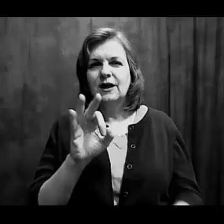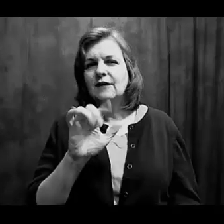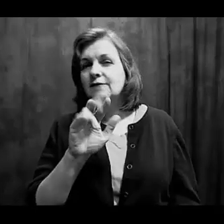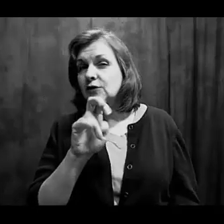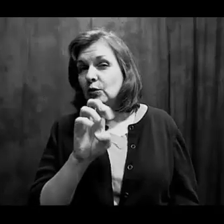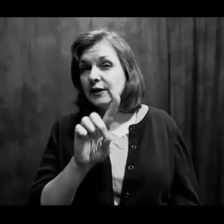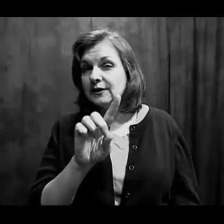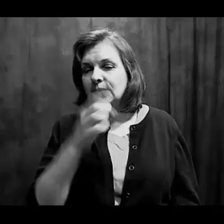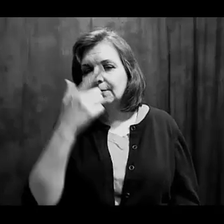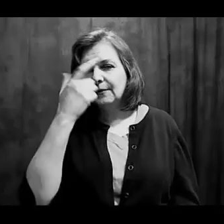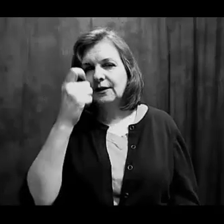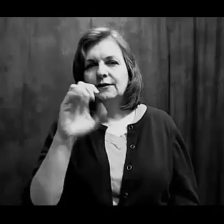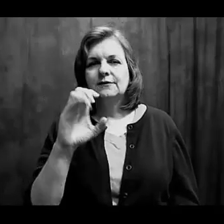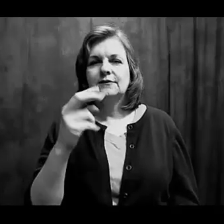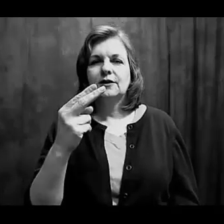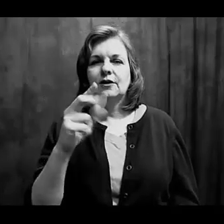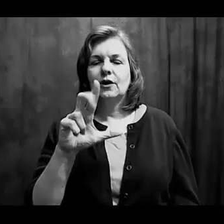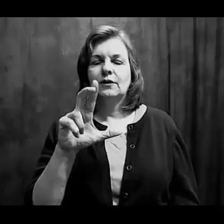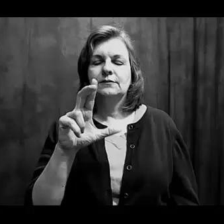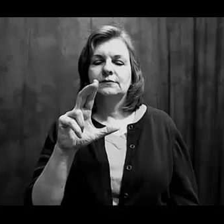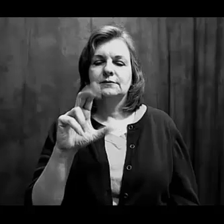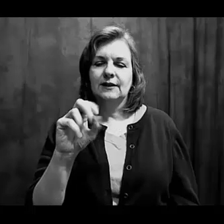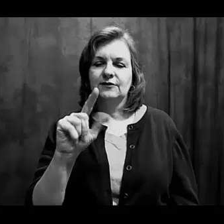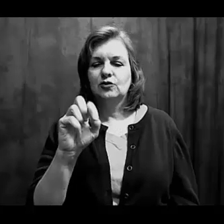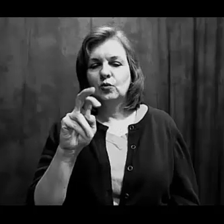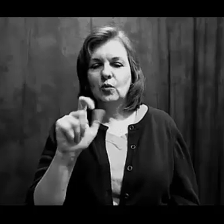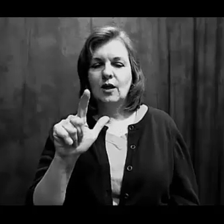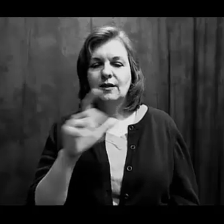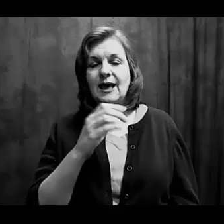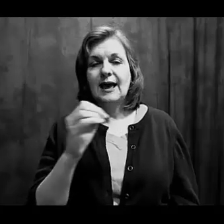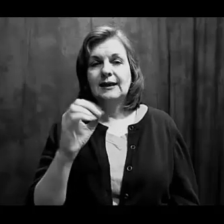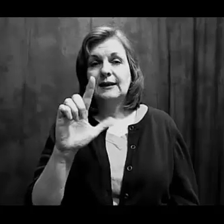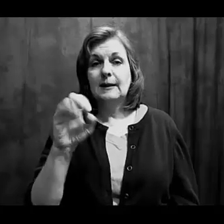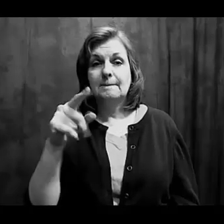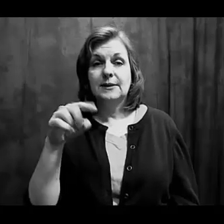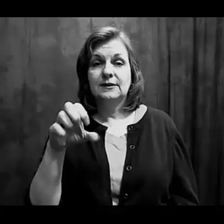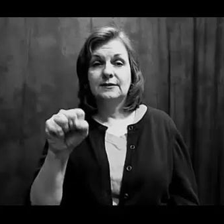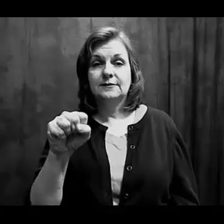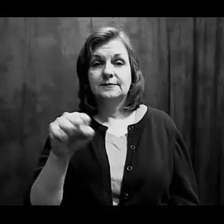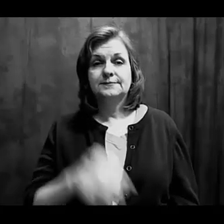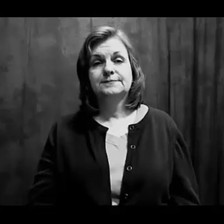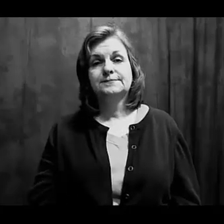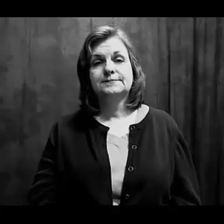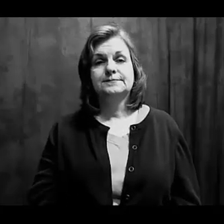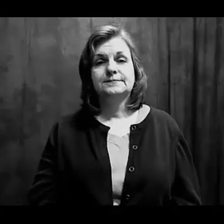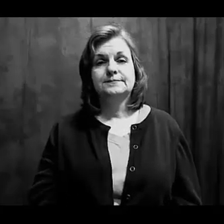and it's fluid because of cholesterol